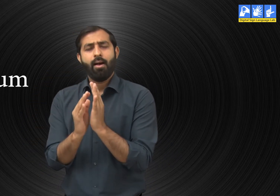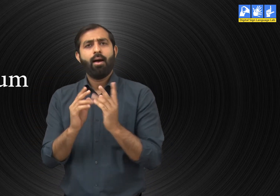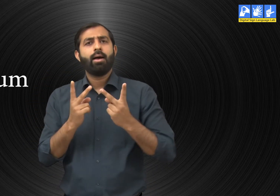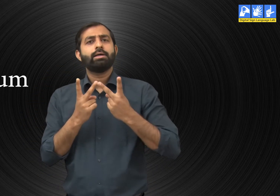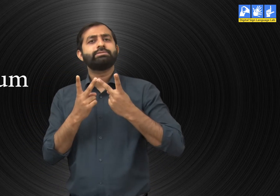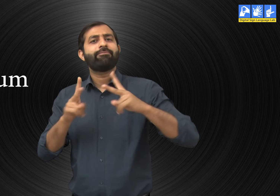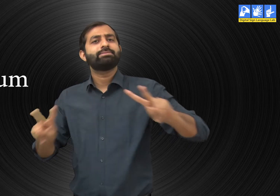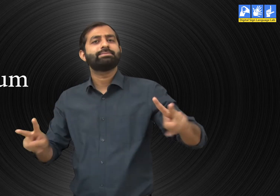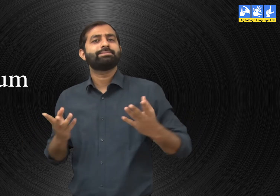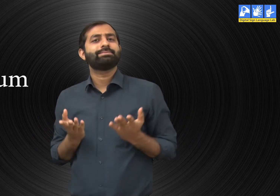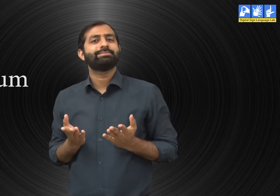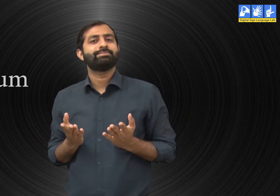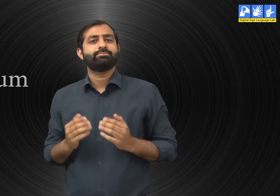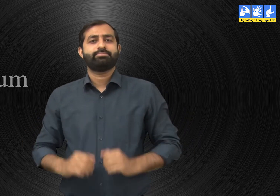potassium and sodium with water.